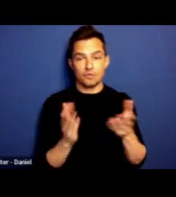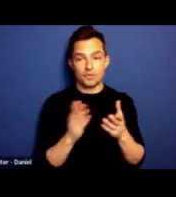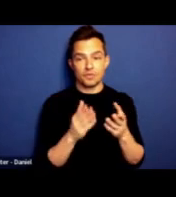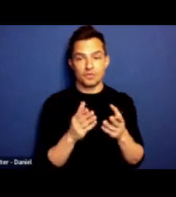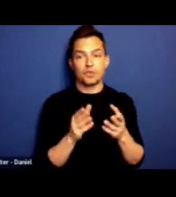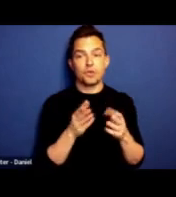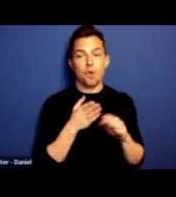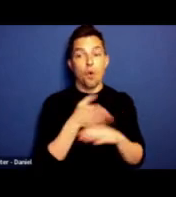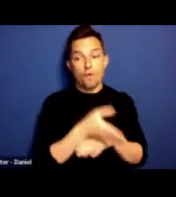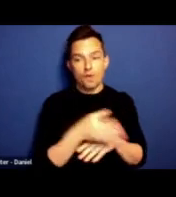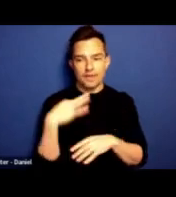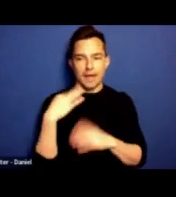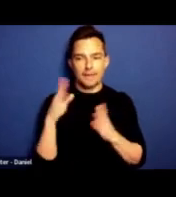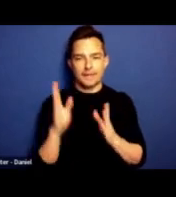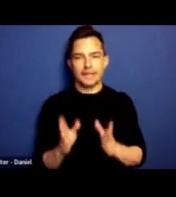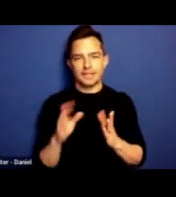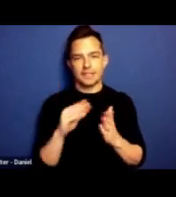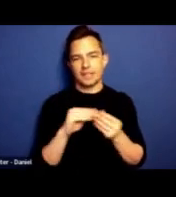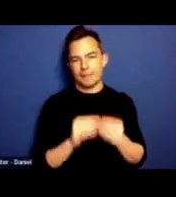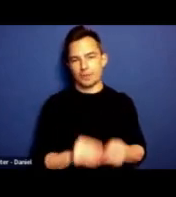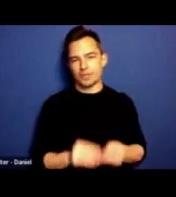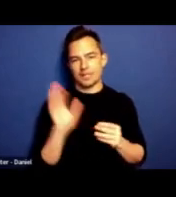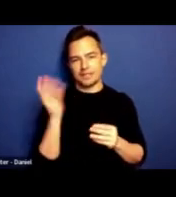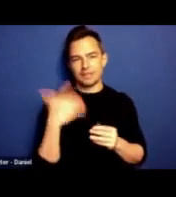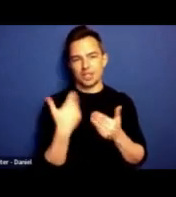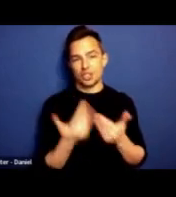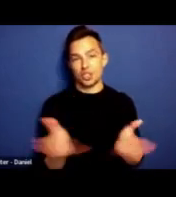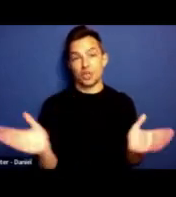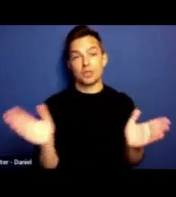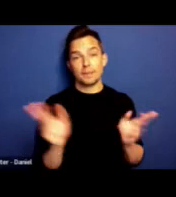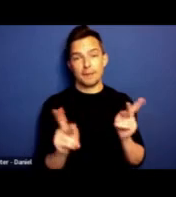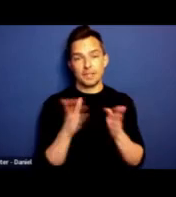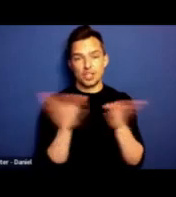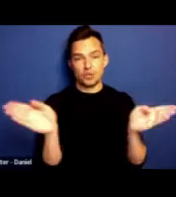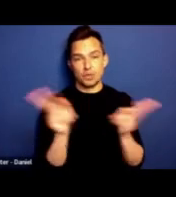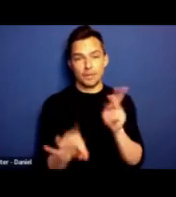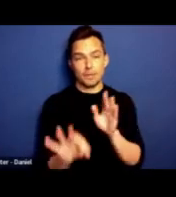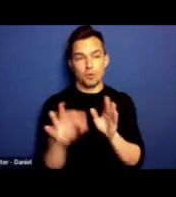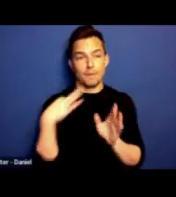number. It would seem that generally people who apply and are found eligible in this